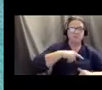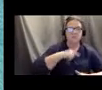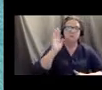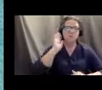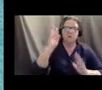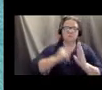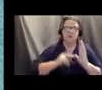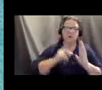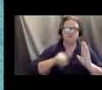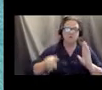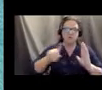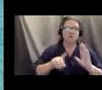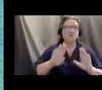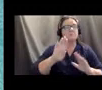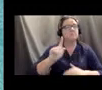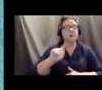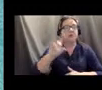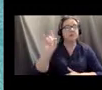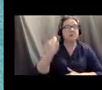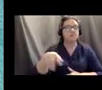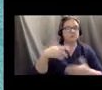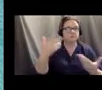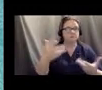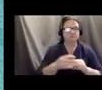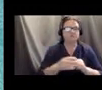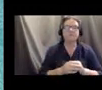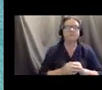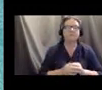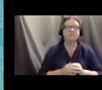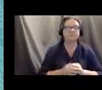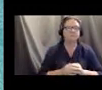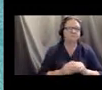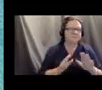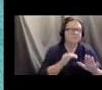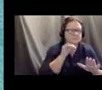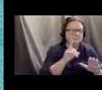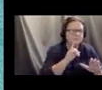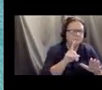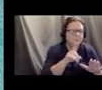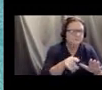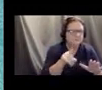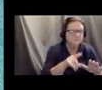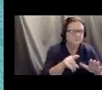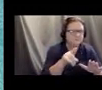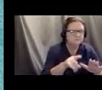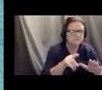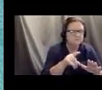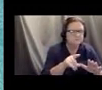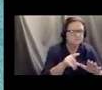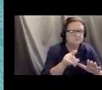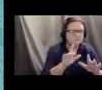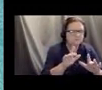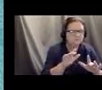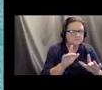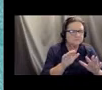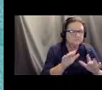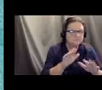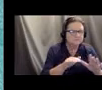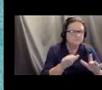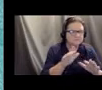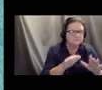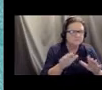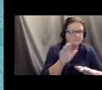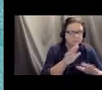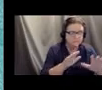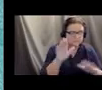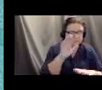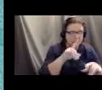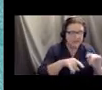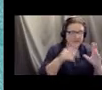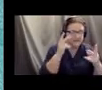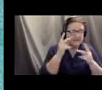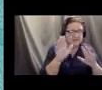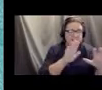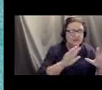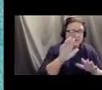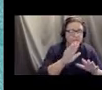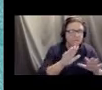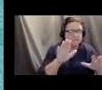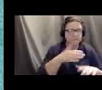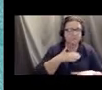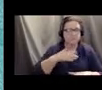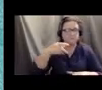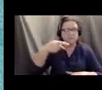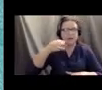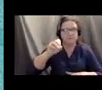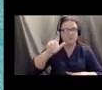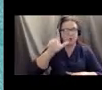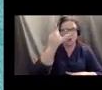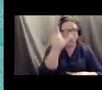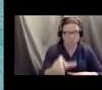But we want to know -- and I'm not sure why I have a little poll is covering.